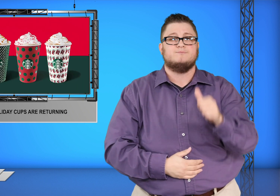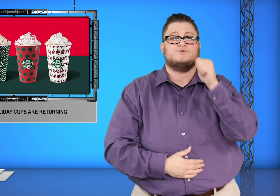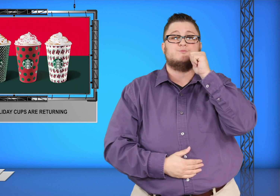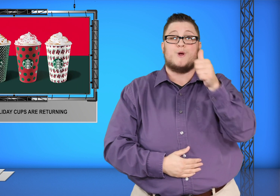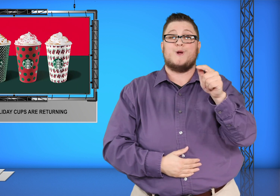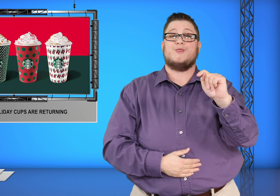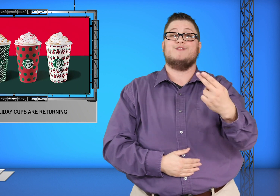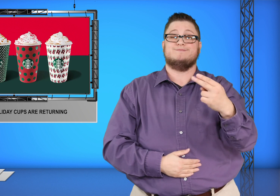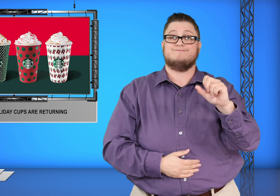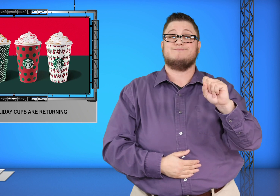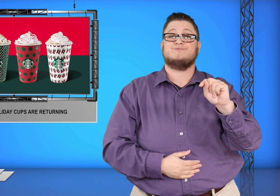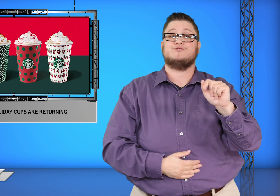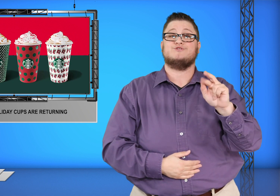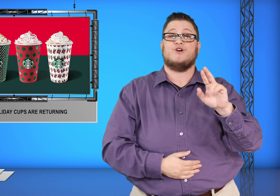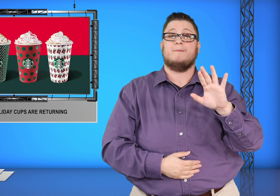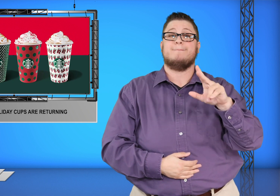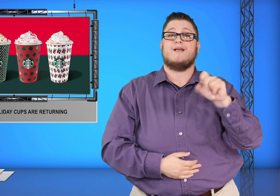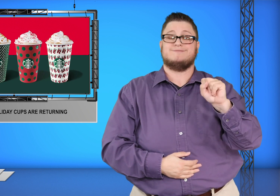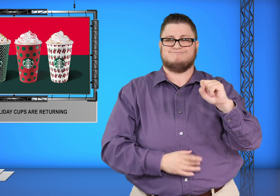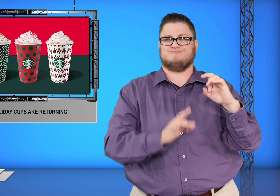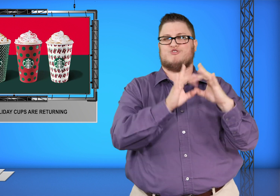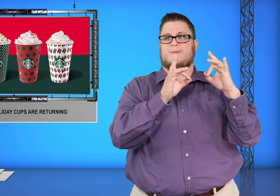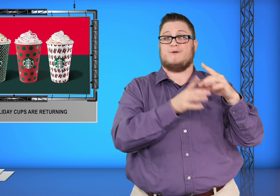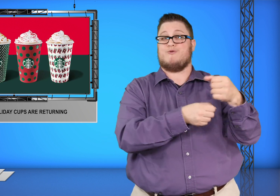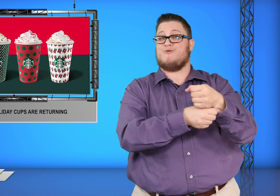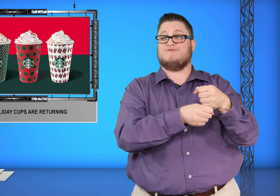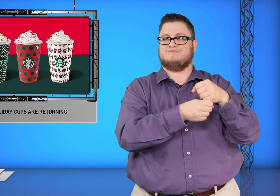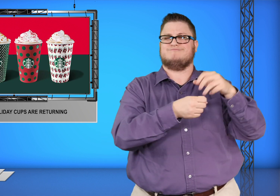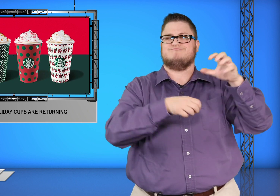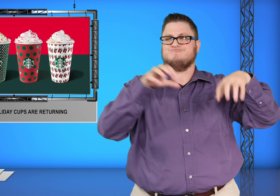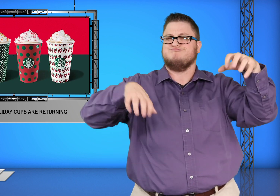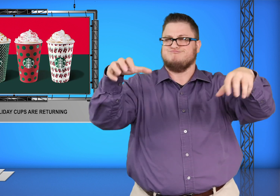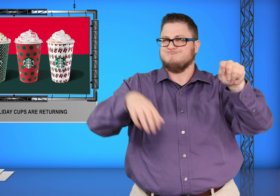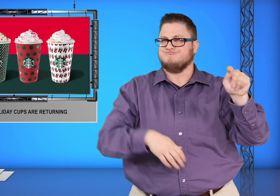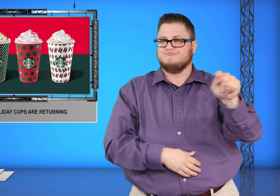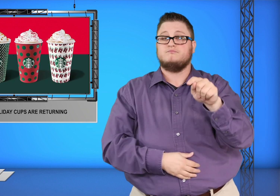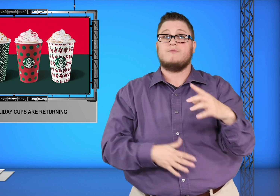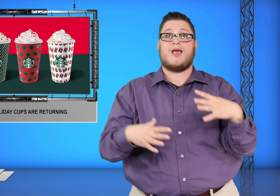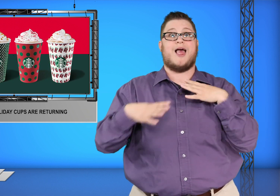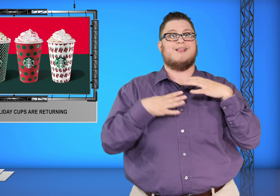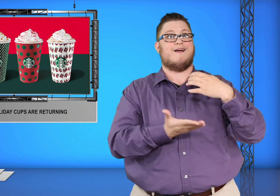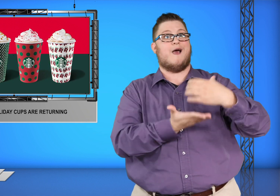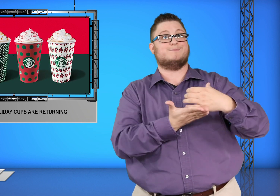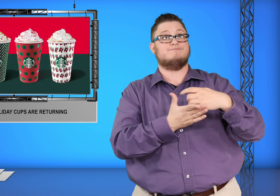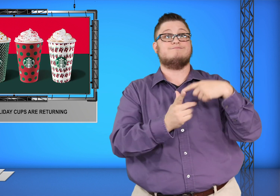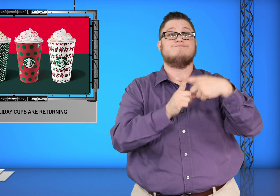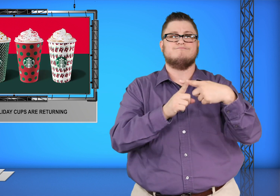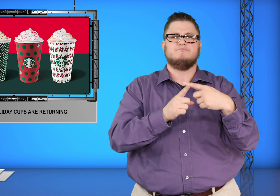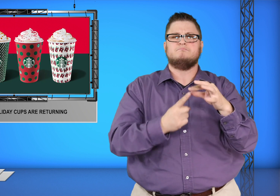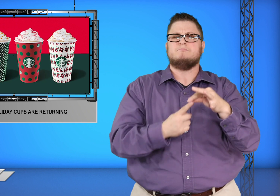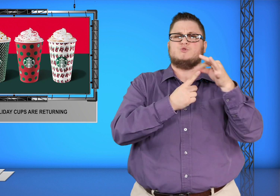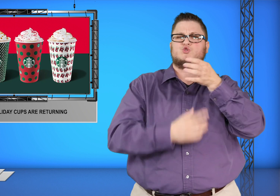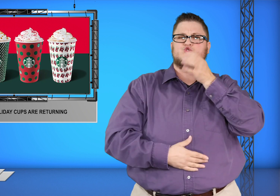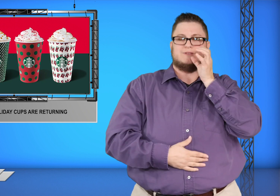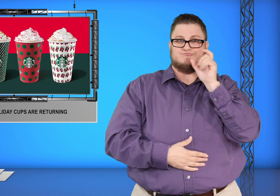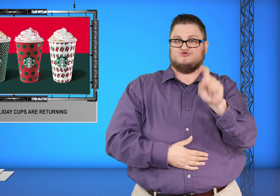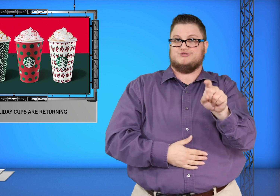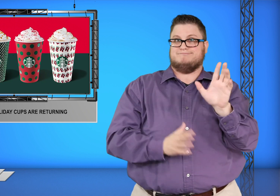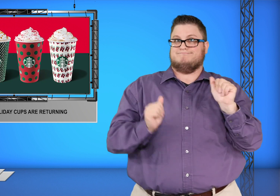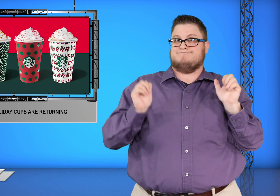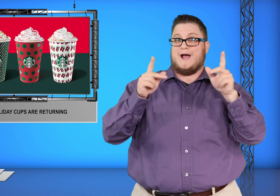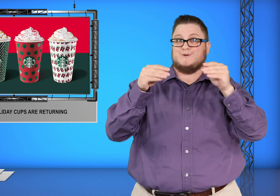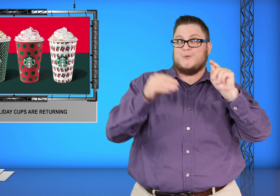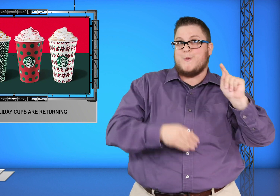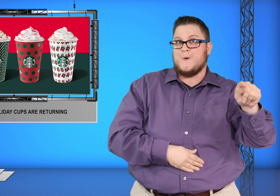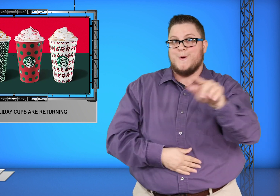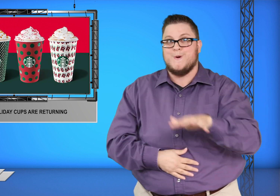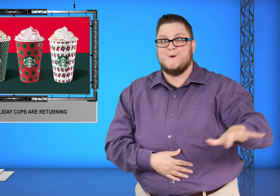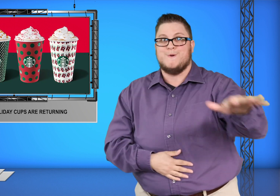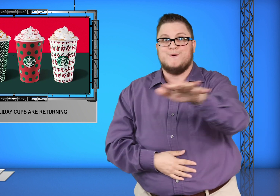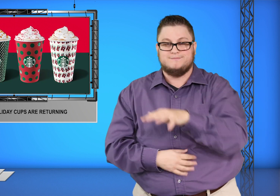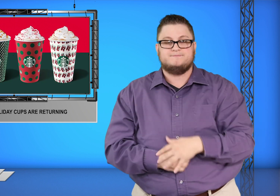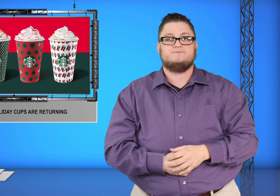On Thursday Starbucks' holiday cups and special drinks are expected to be back in stores.